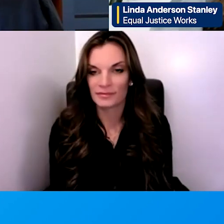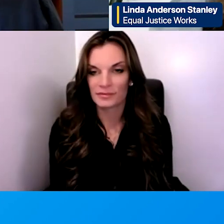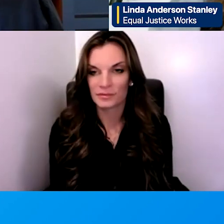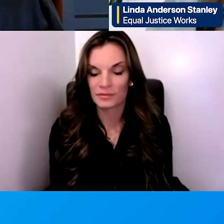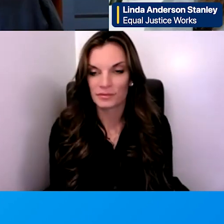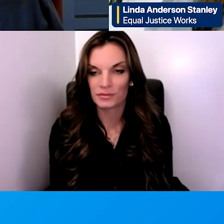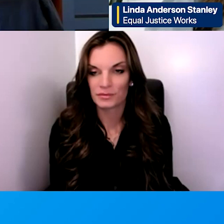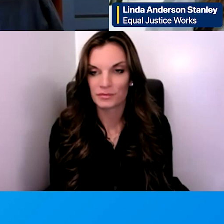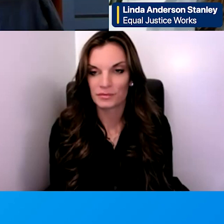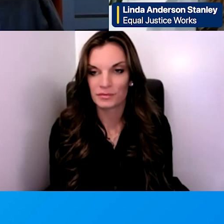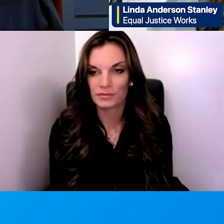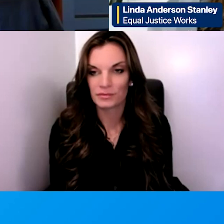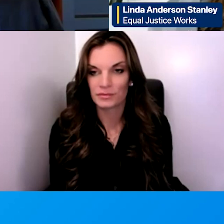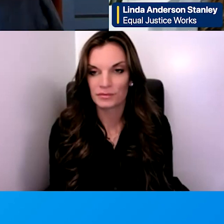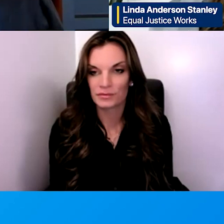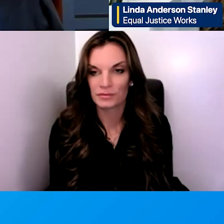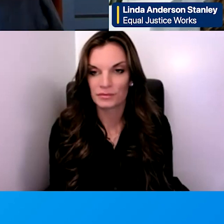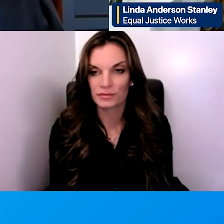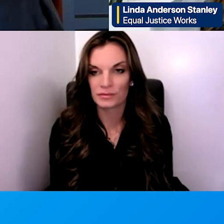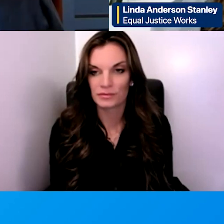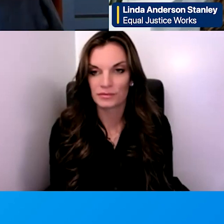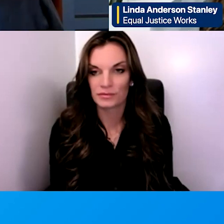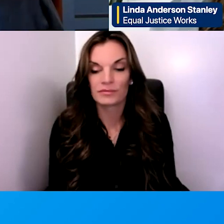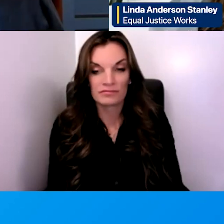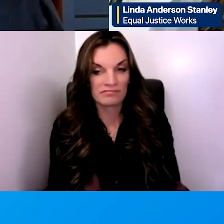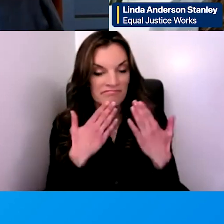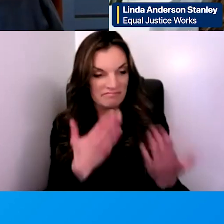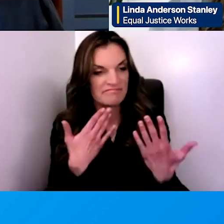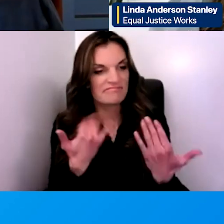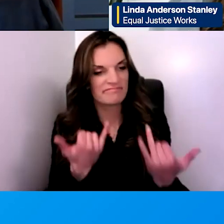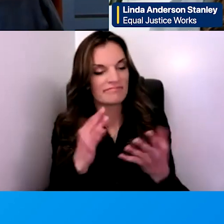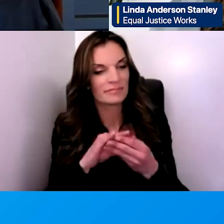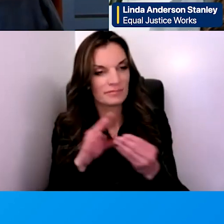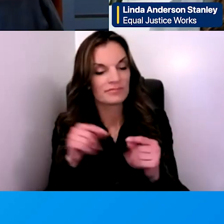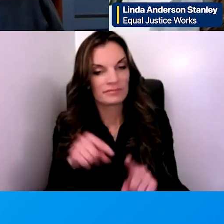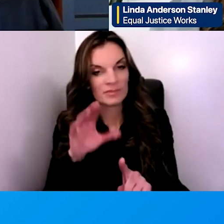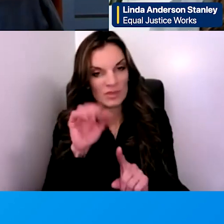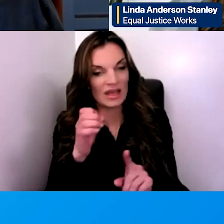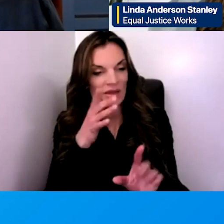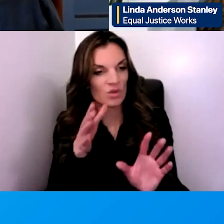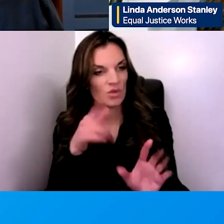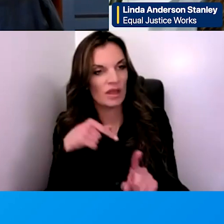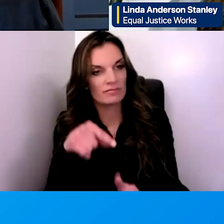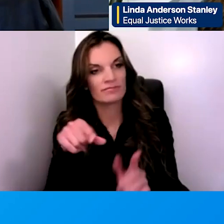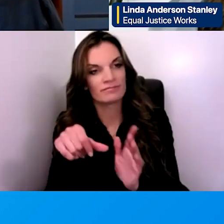to highlight because it's truly not an uncommon scenario. When FEMA comes to you and